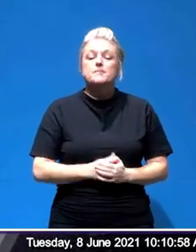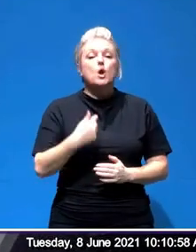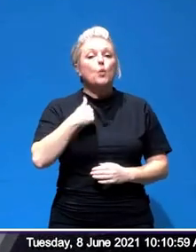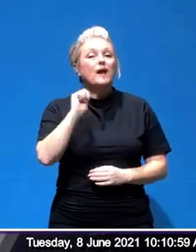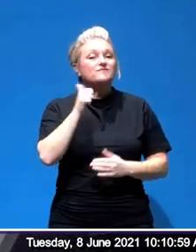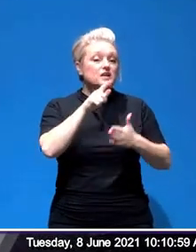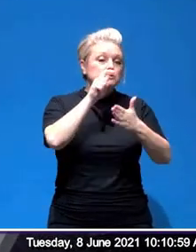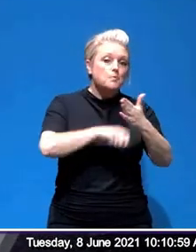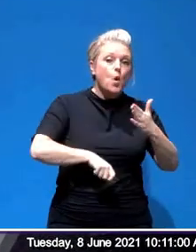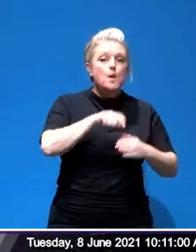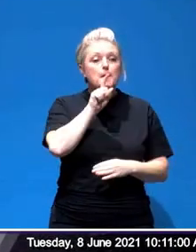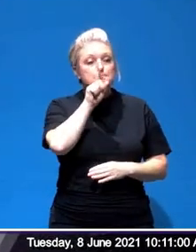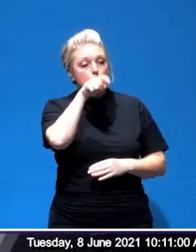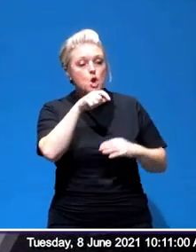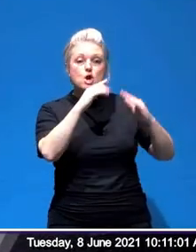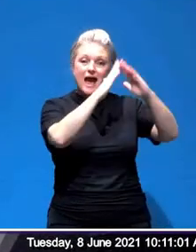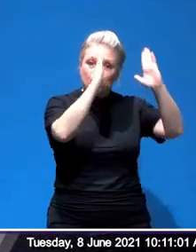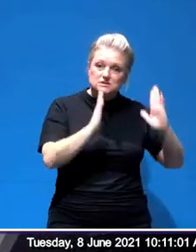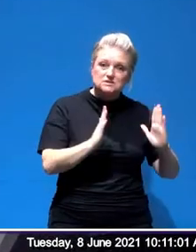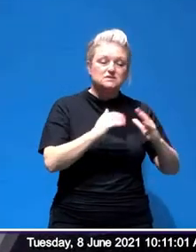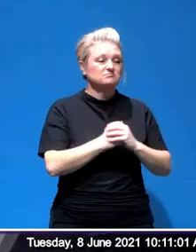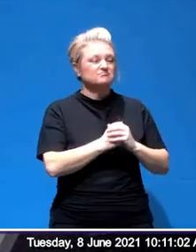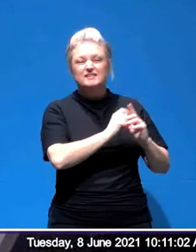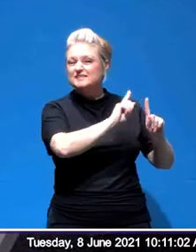and bowls and he's covered them with his sticks and they are lovely.